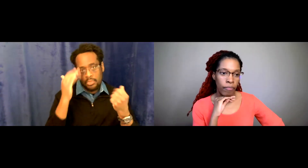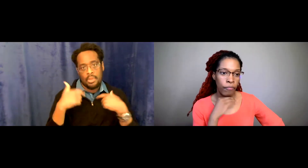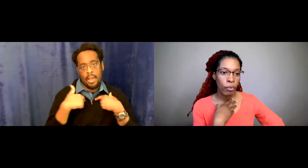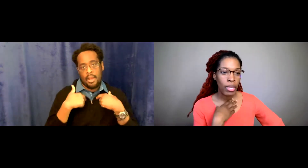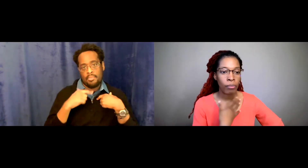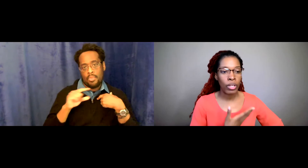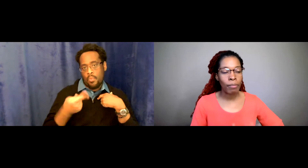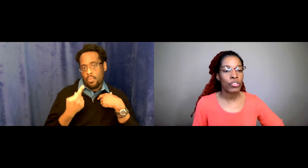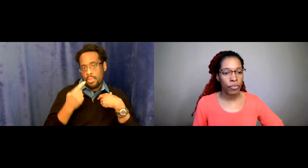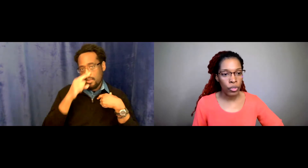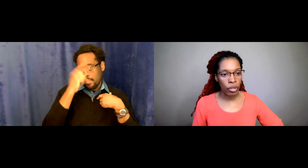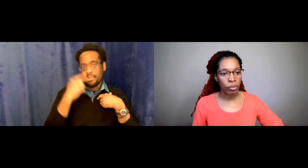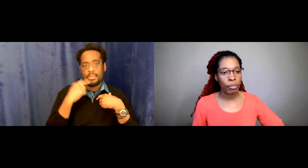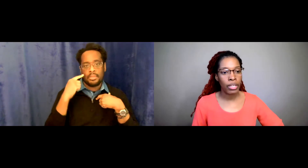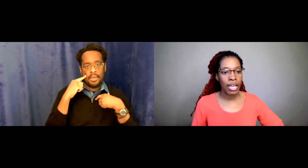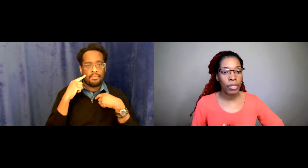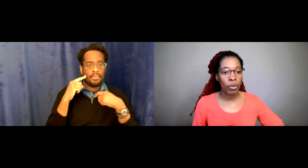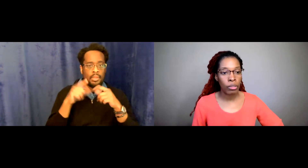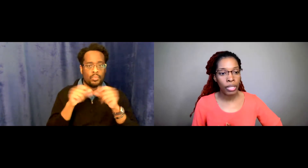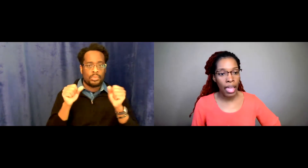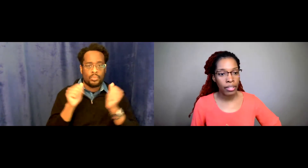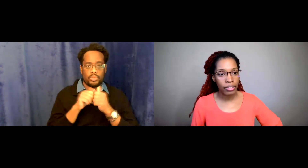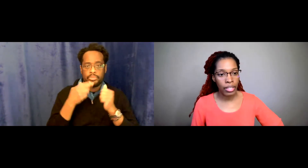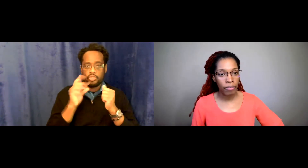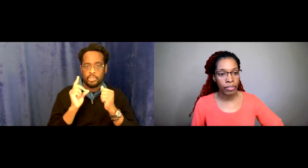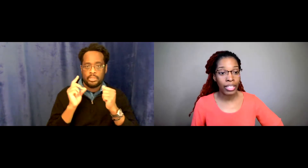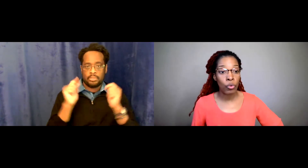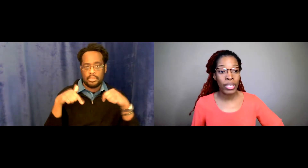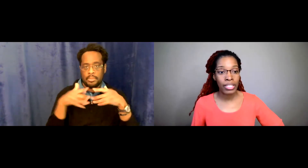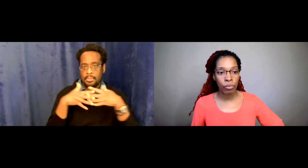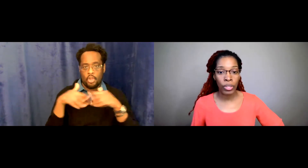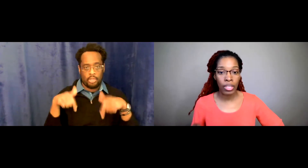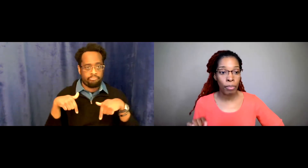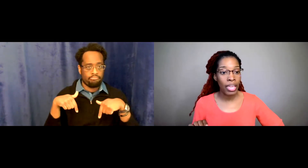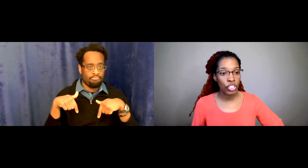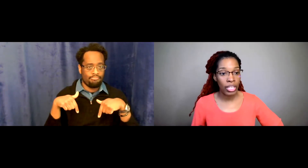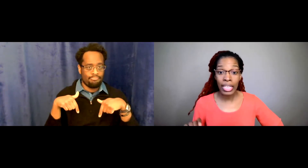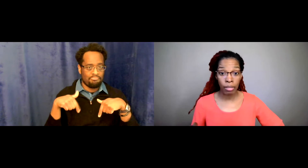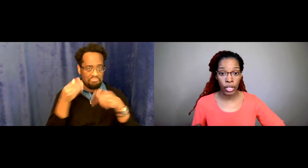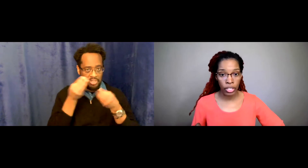for me i'm well i'm not sure if you know but i'm the only black deaf linguist with a phd in america